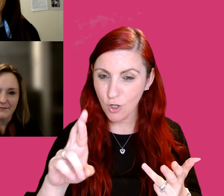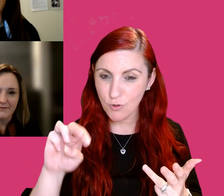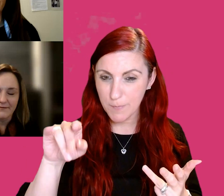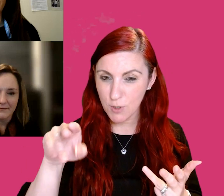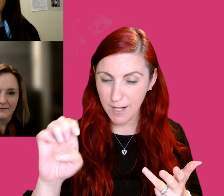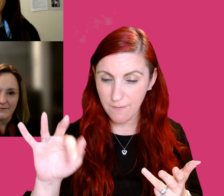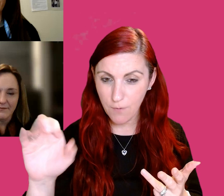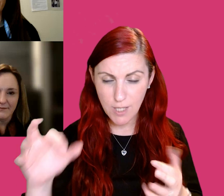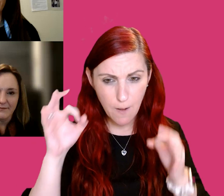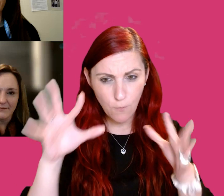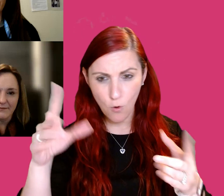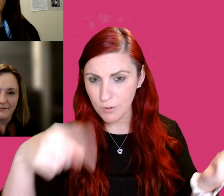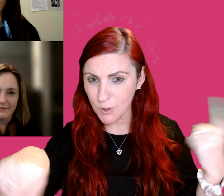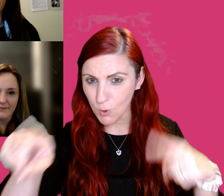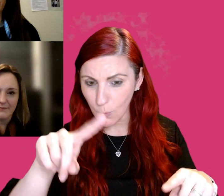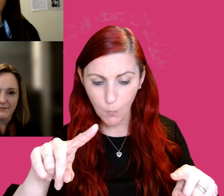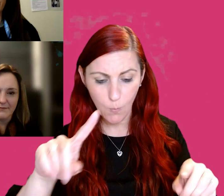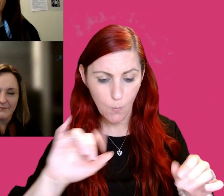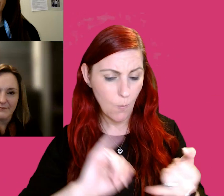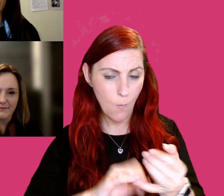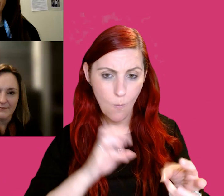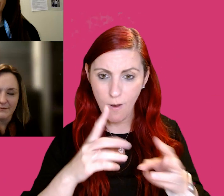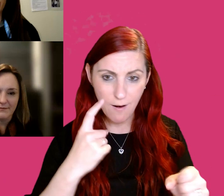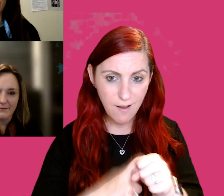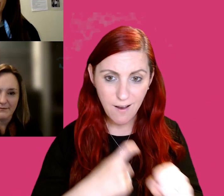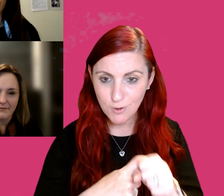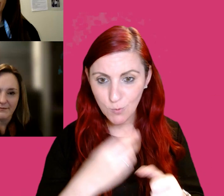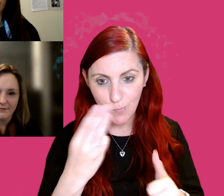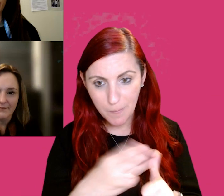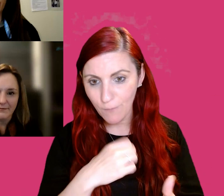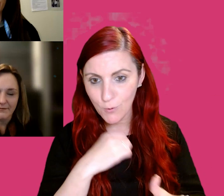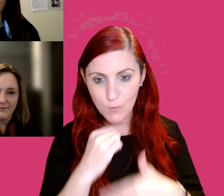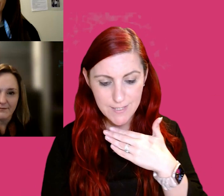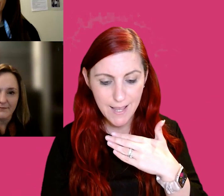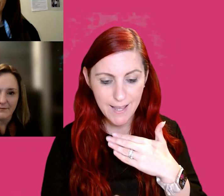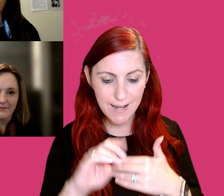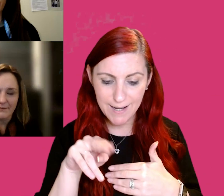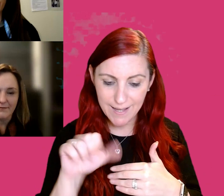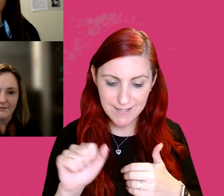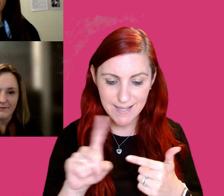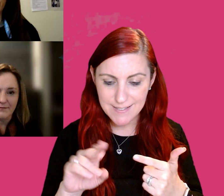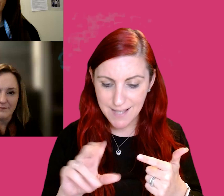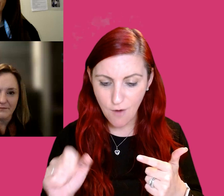to the people who work so hard to make all this happen as well so Alisa Zara Holly Mark everybody